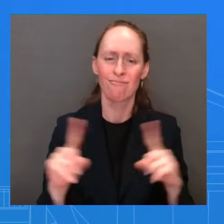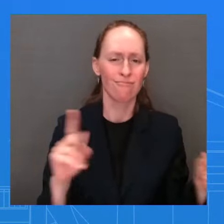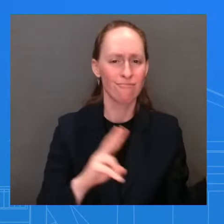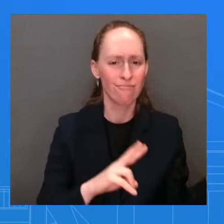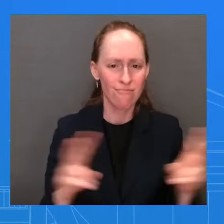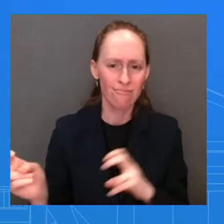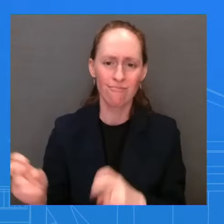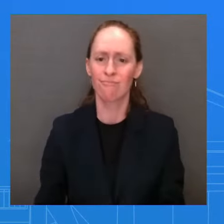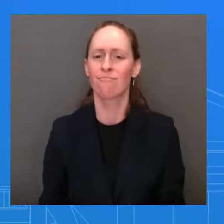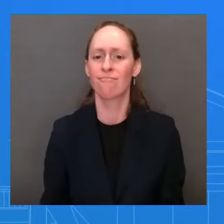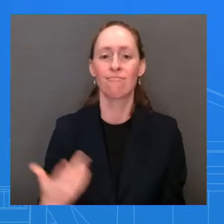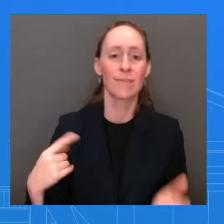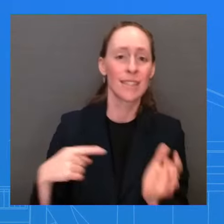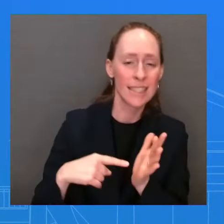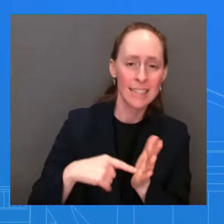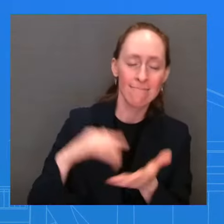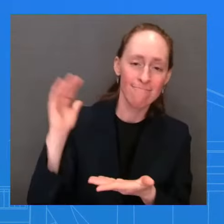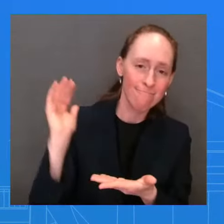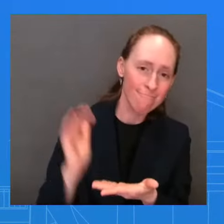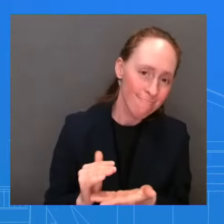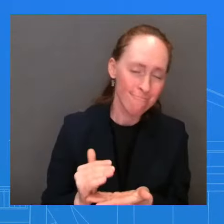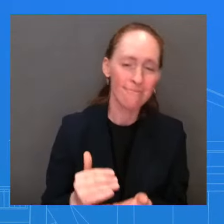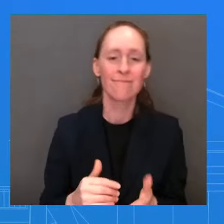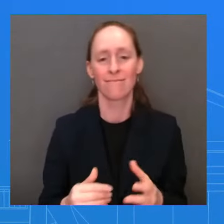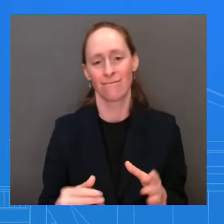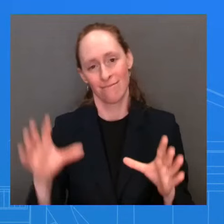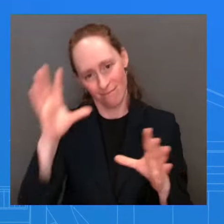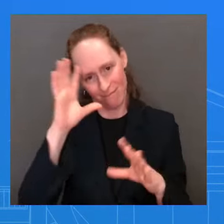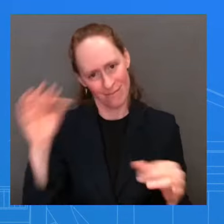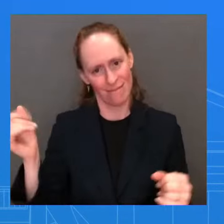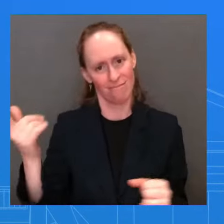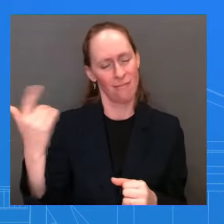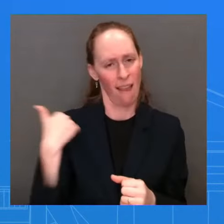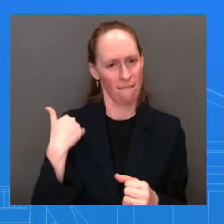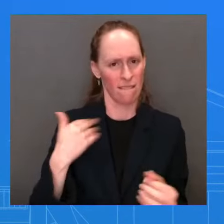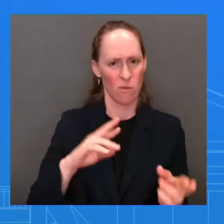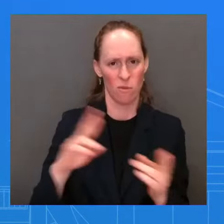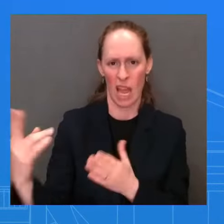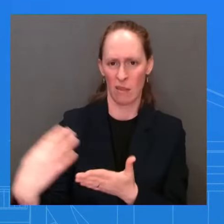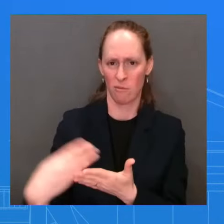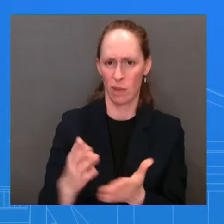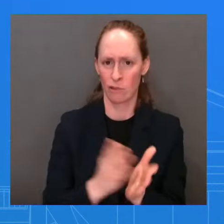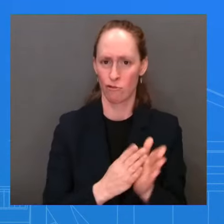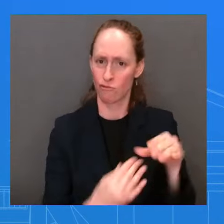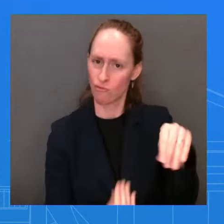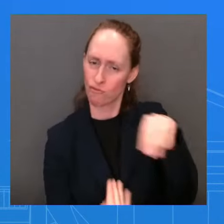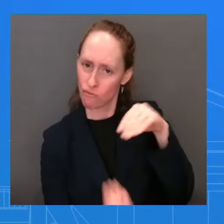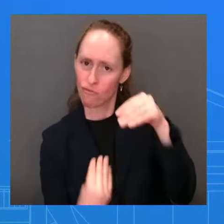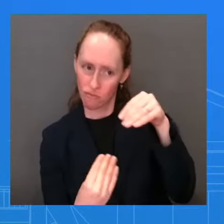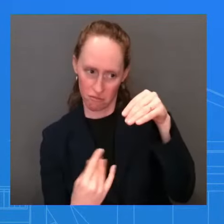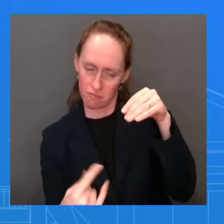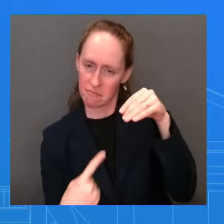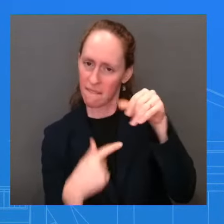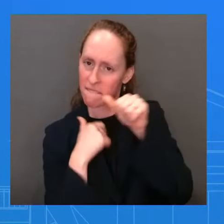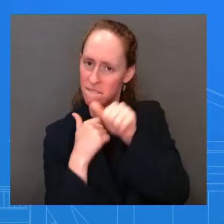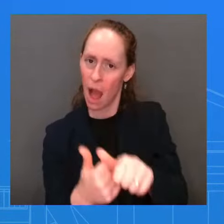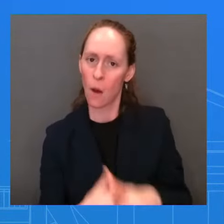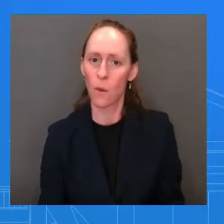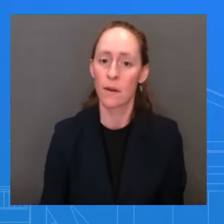in his budget for fisca- -- fiscal year 2024. He's going to -- if you look at his budget, he's going to reduce -- it's going to reduce the budget --